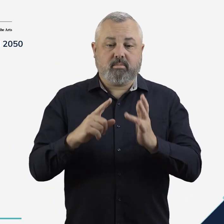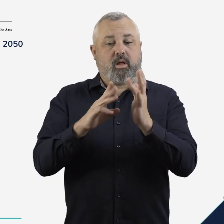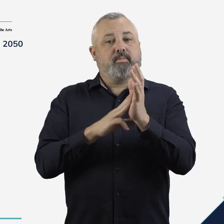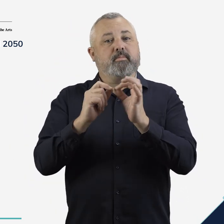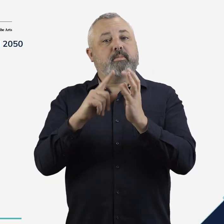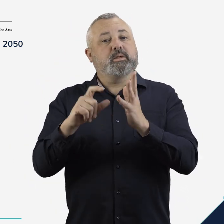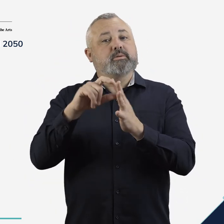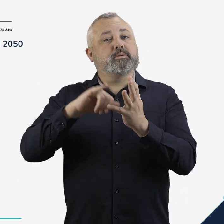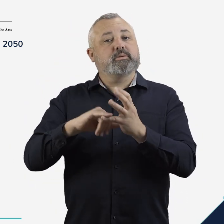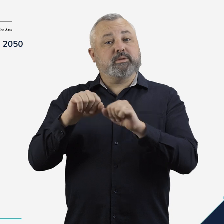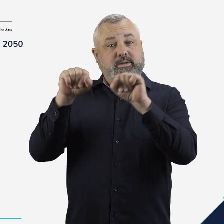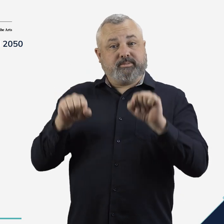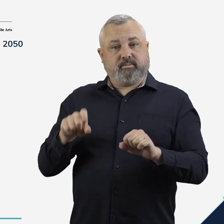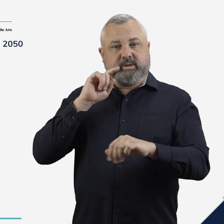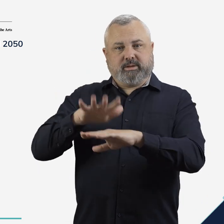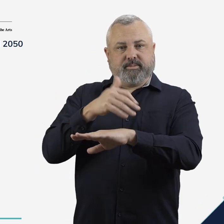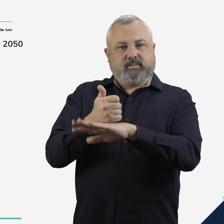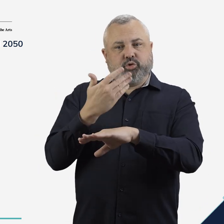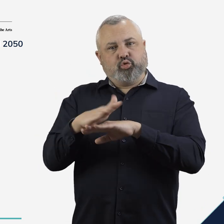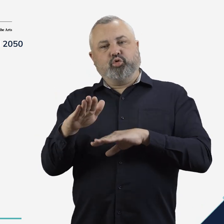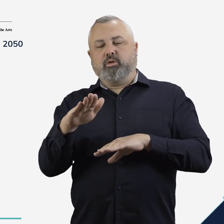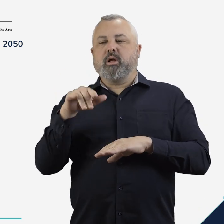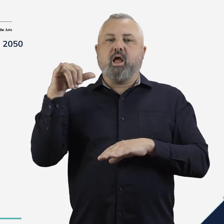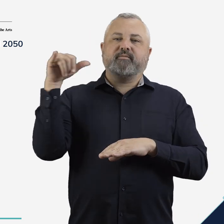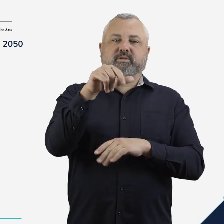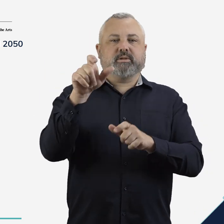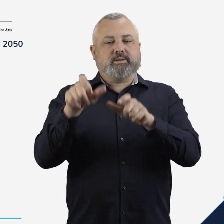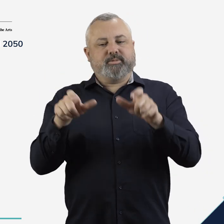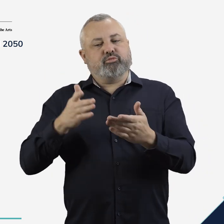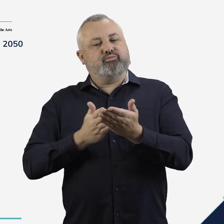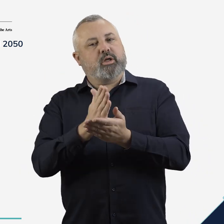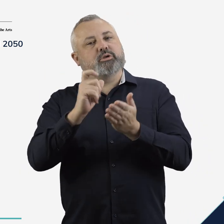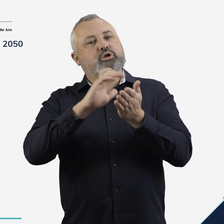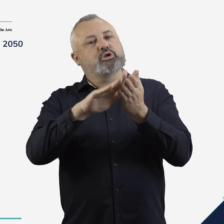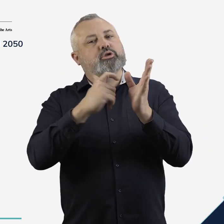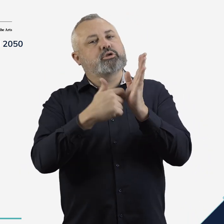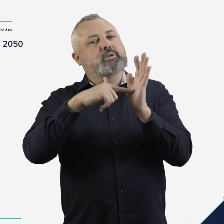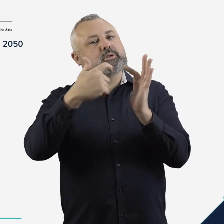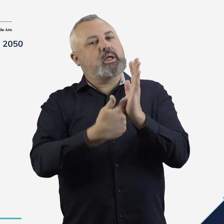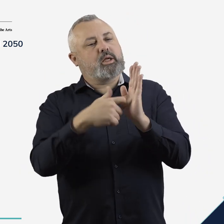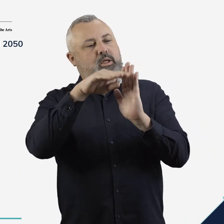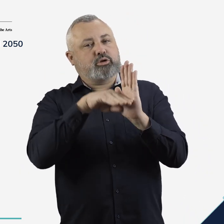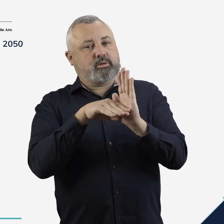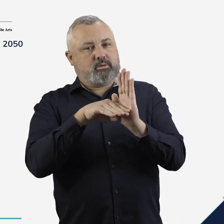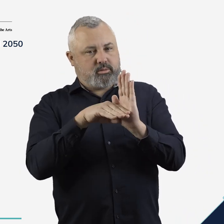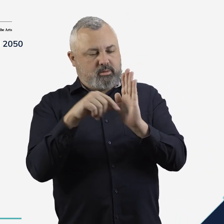A new aviation customer rights charter will feature in the aviation industry ombuds scheme.